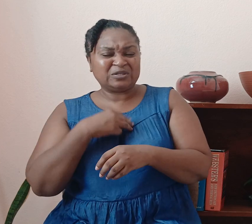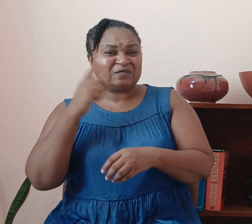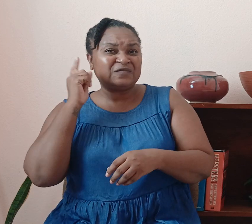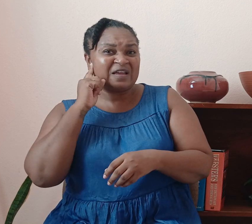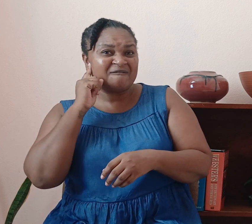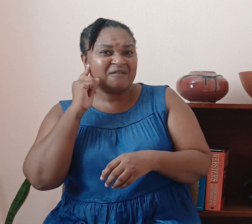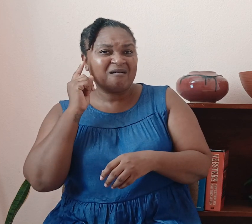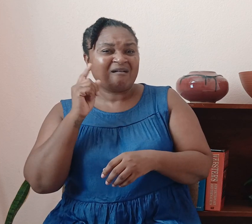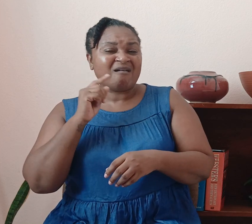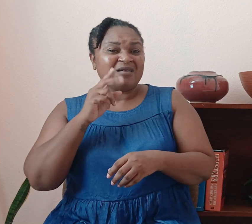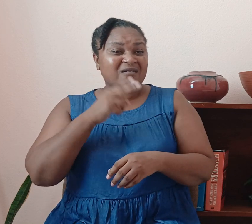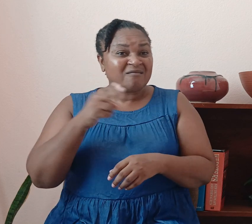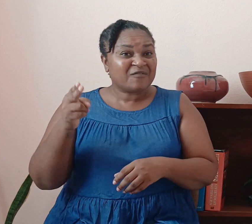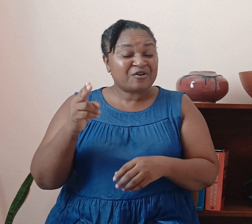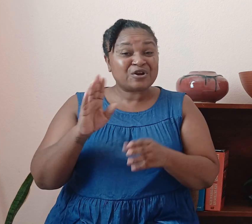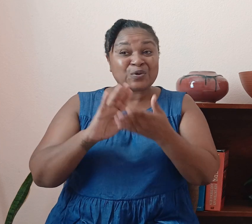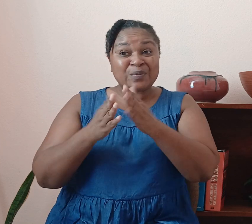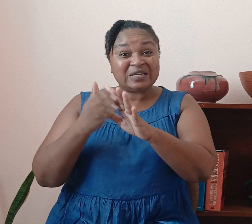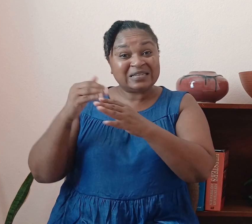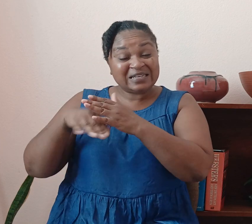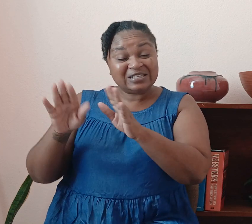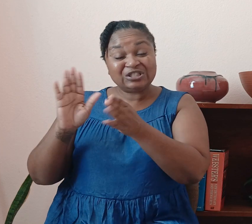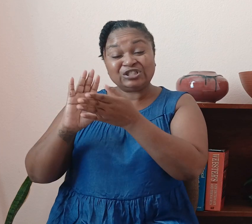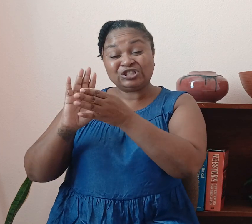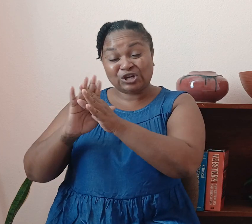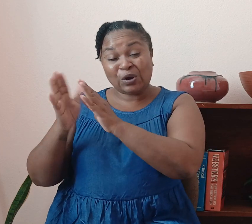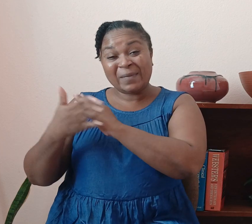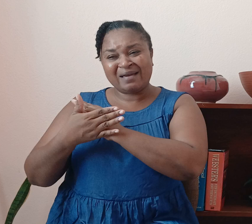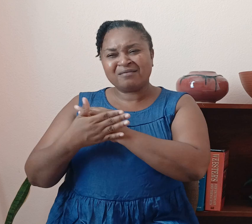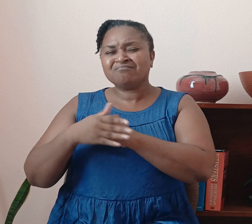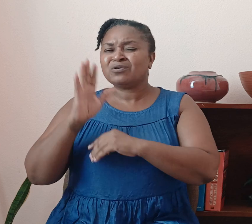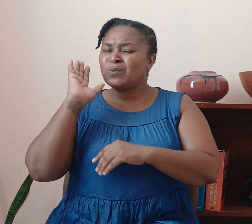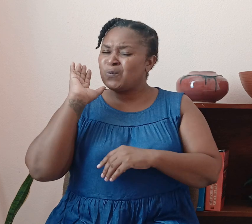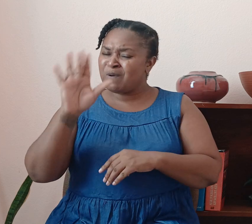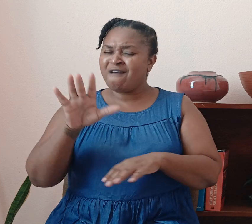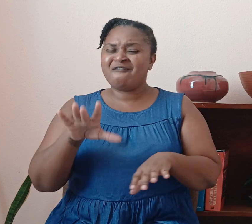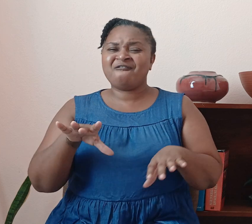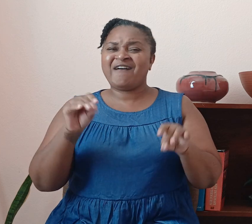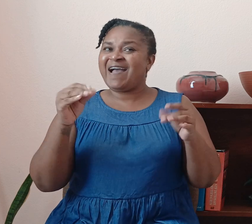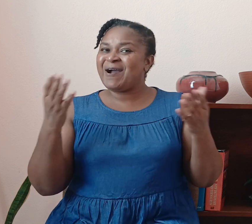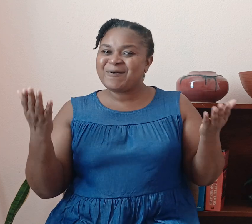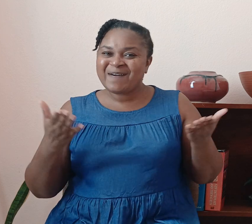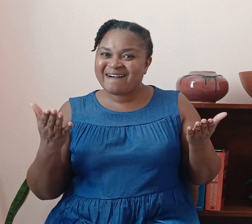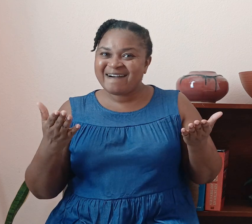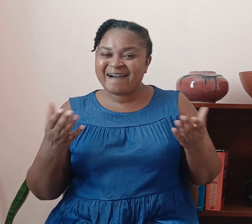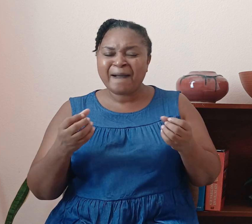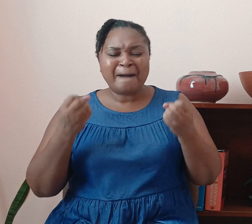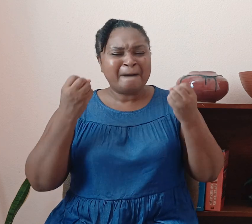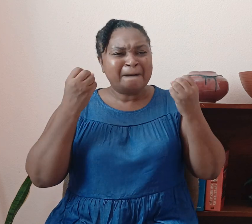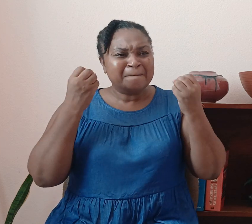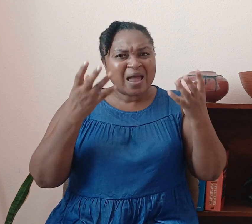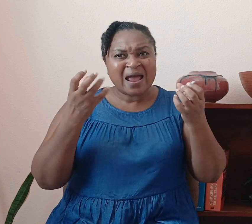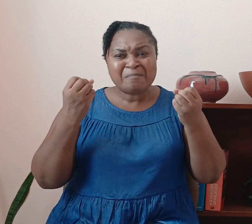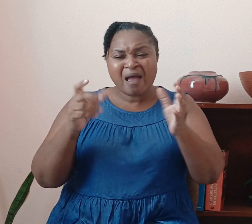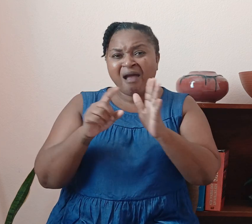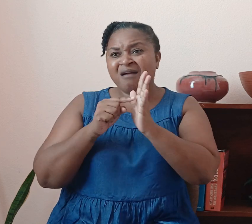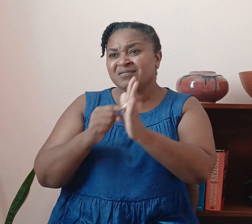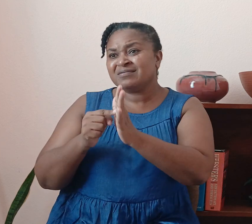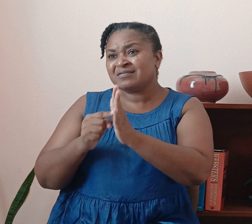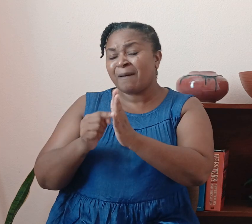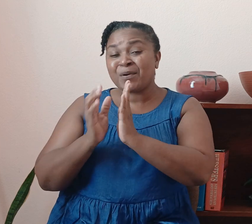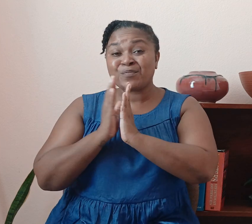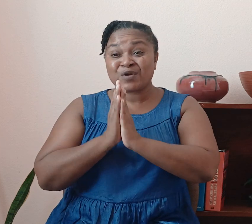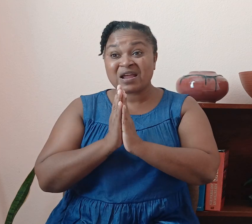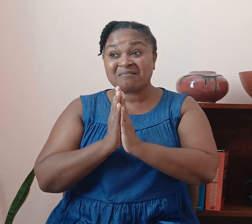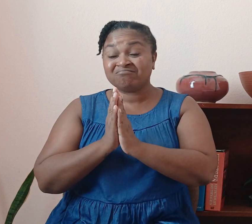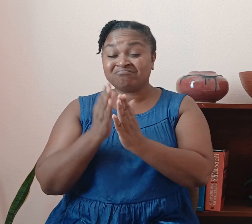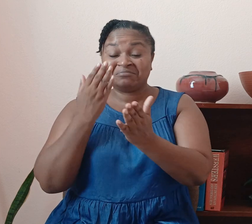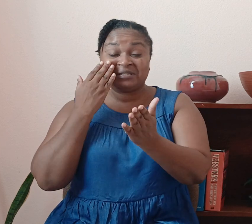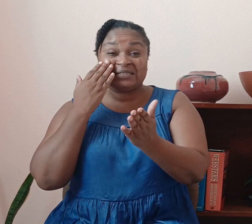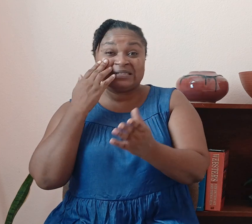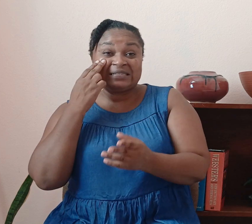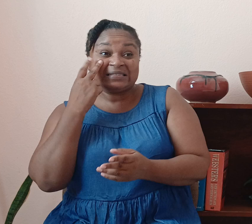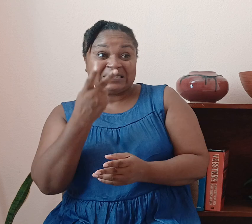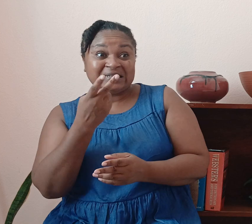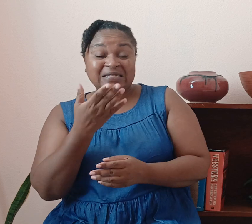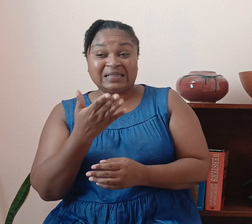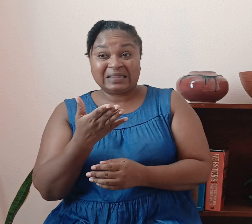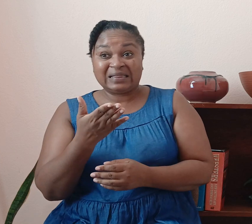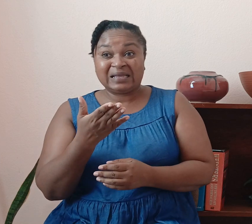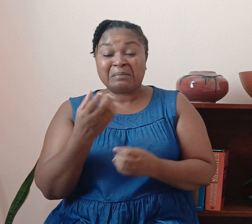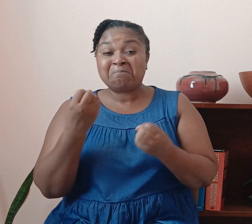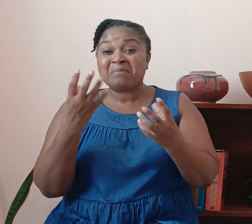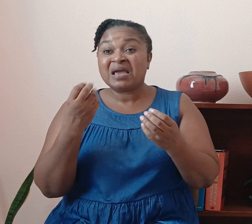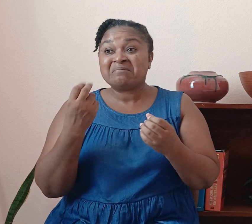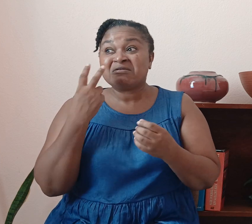community in Jamaica, you will find many sample prayers and reflection ideas on this channel,